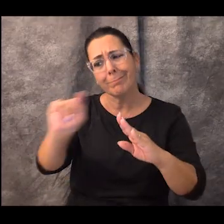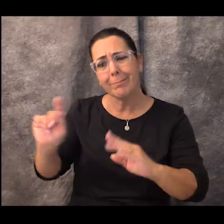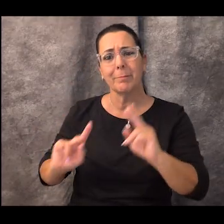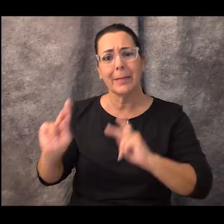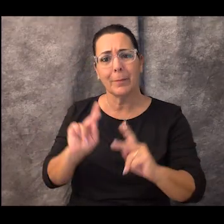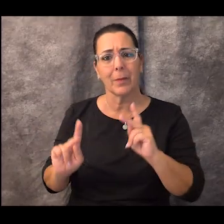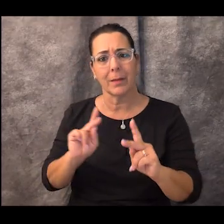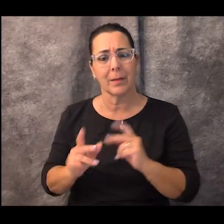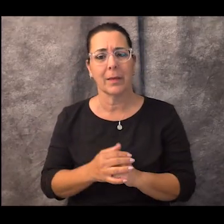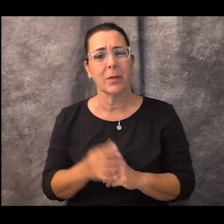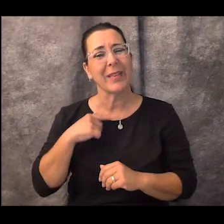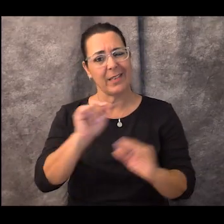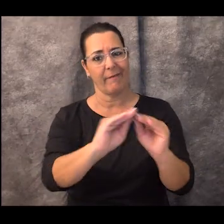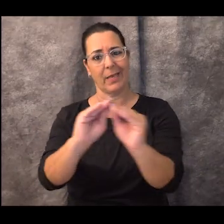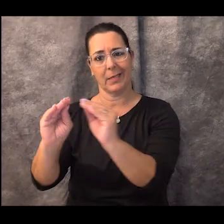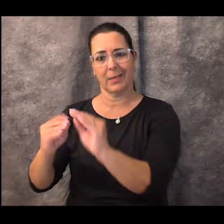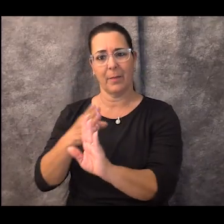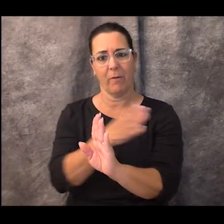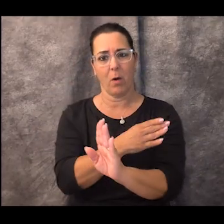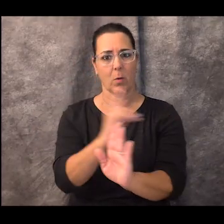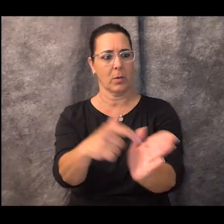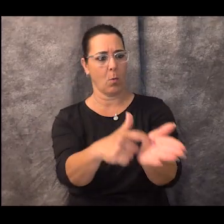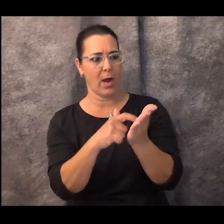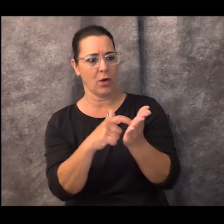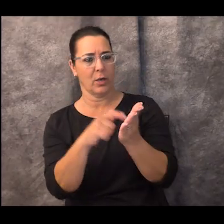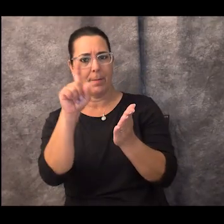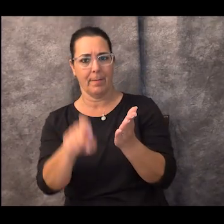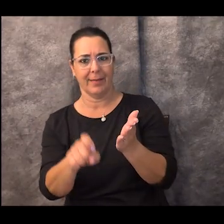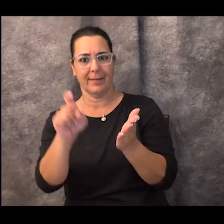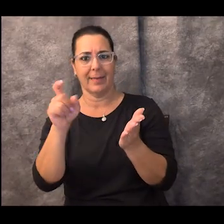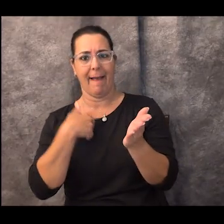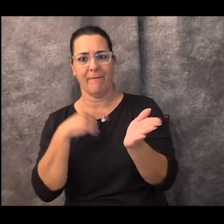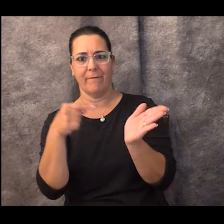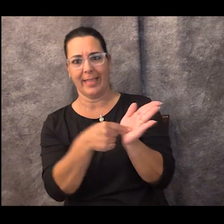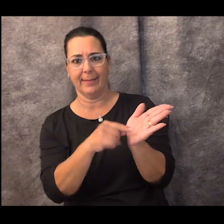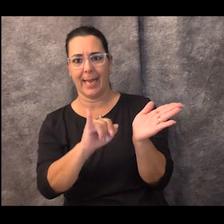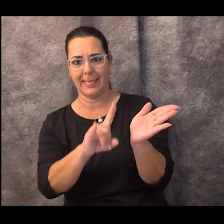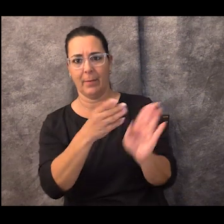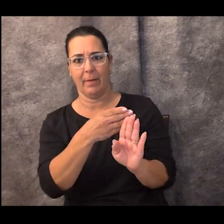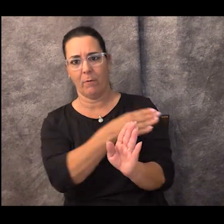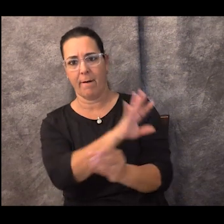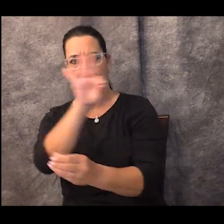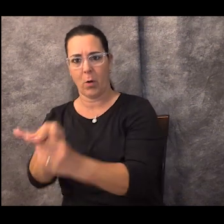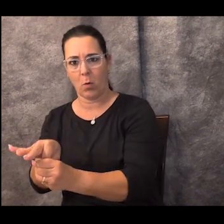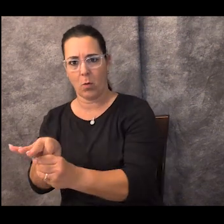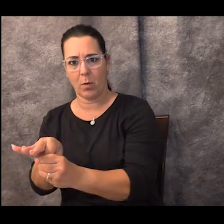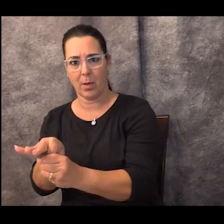I think before we can say, this is a thing you need to have when you go to vote, and a lot of folks say, well, this is a really outdated reference.